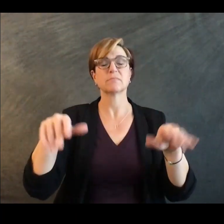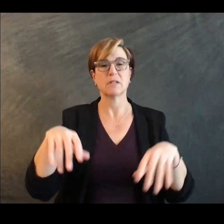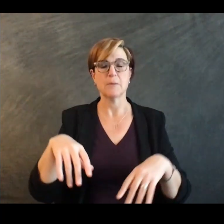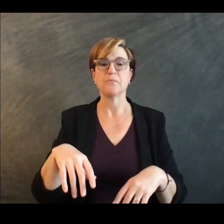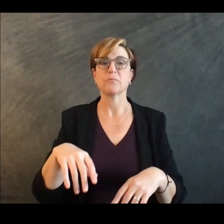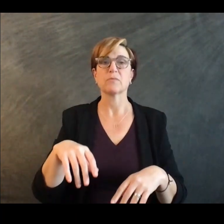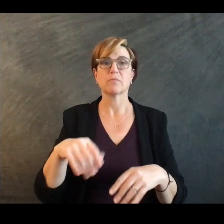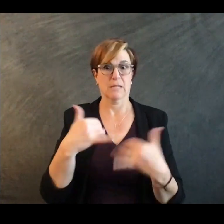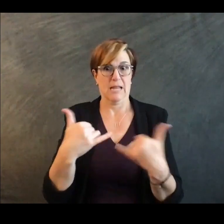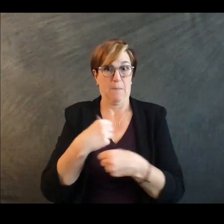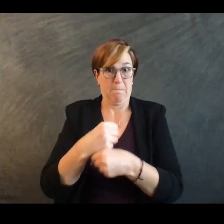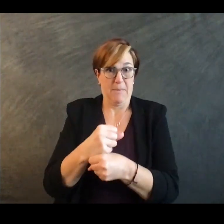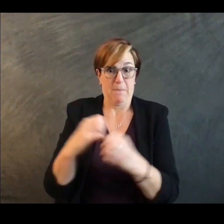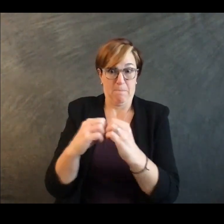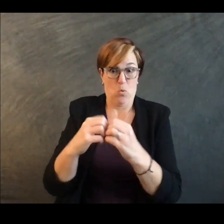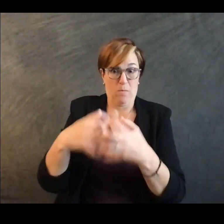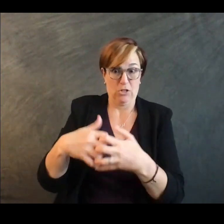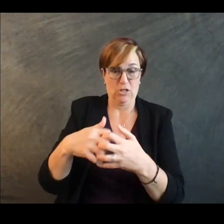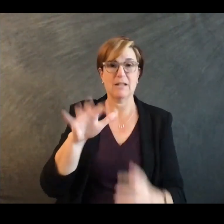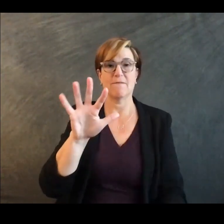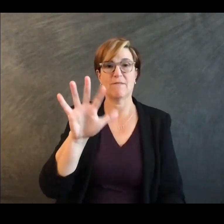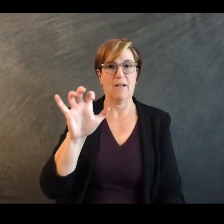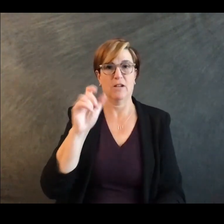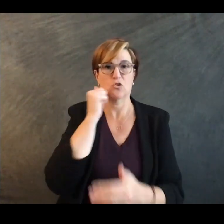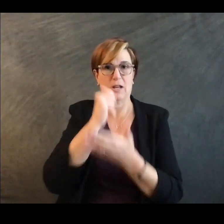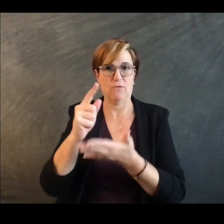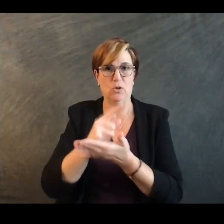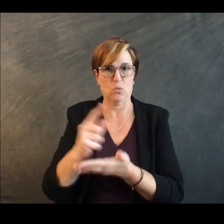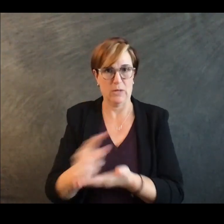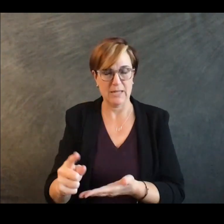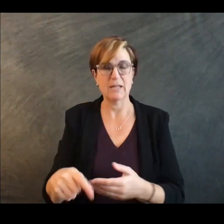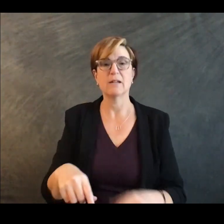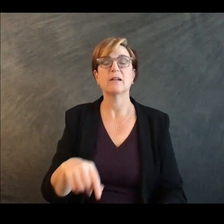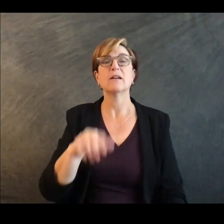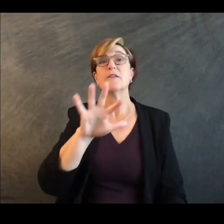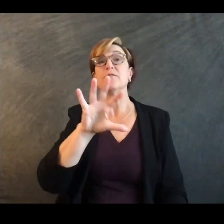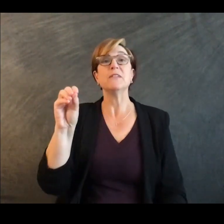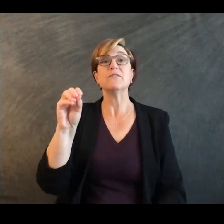produced every week and 50,000 testing cartridges are being manufactured per